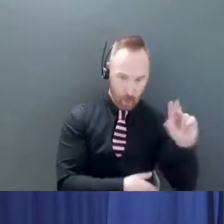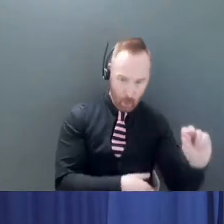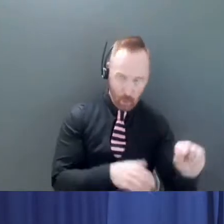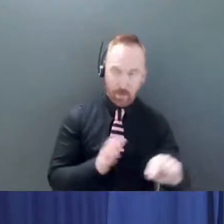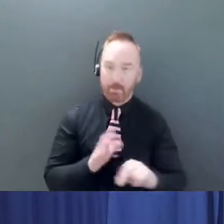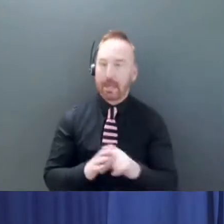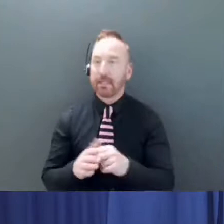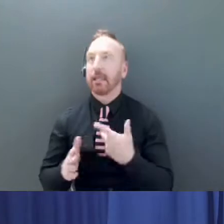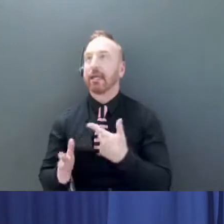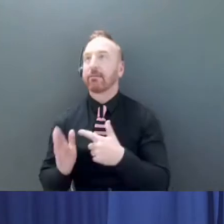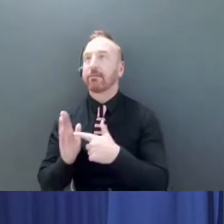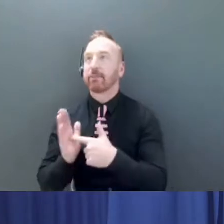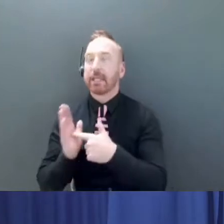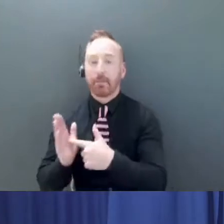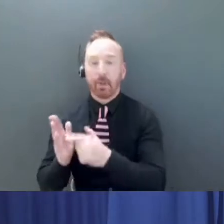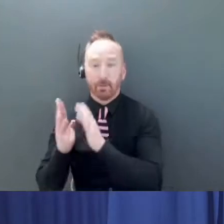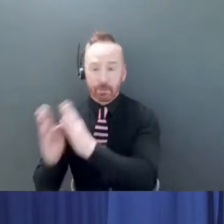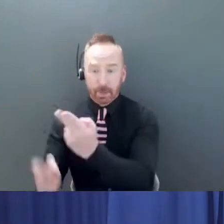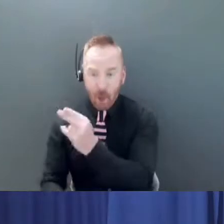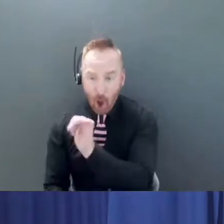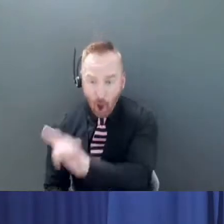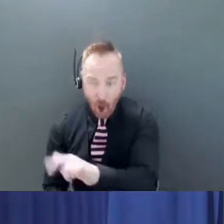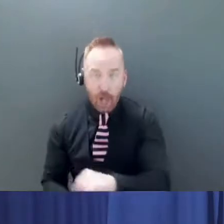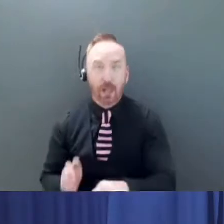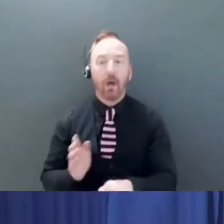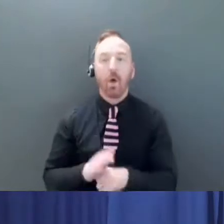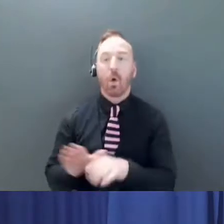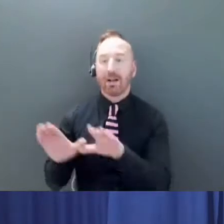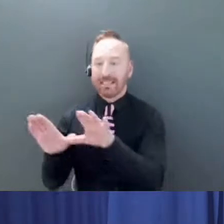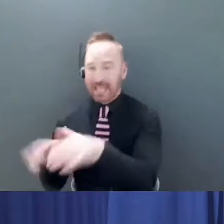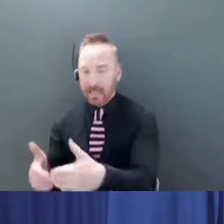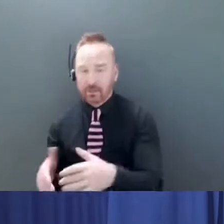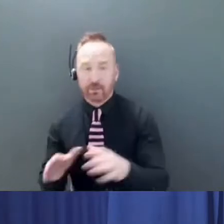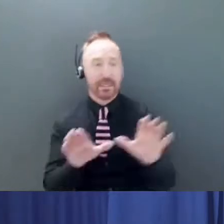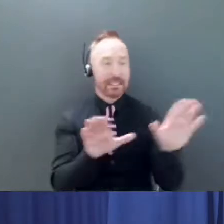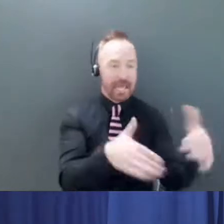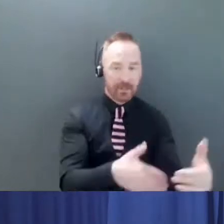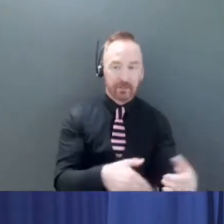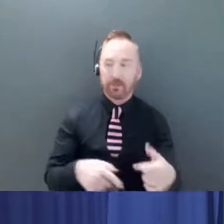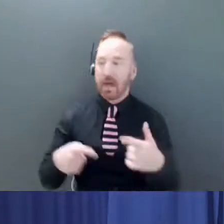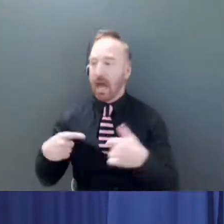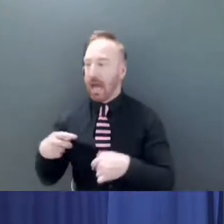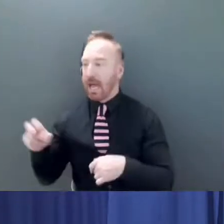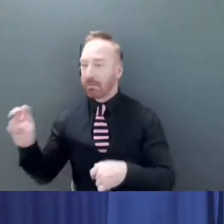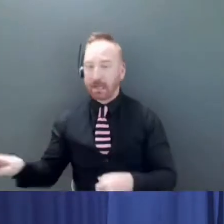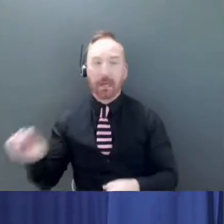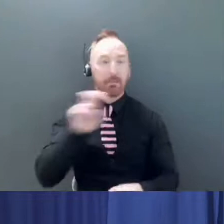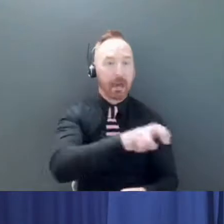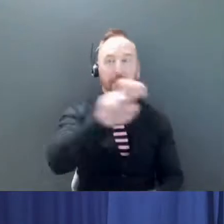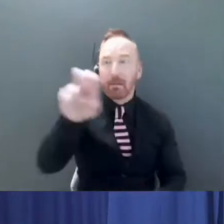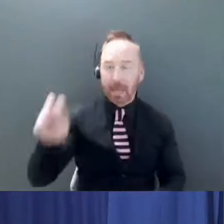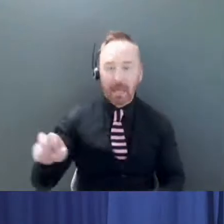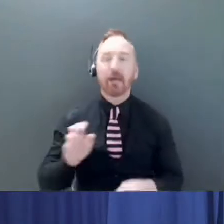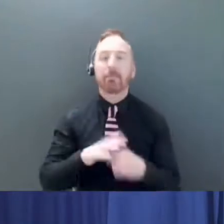school buses. And similar to what we produced last year, there will be